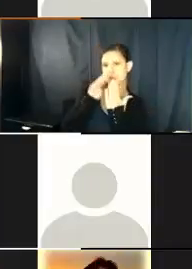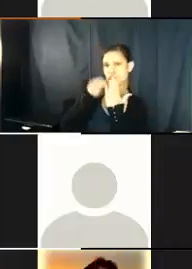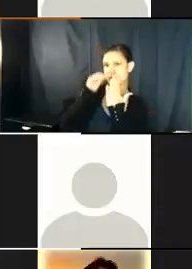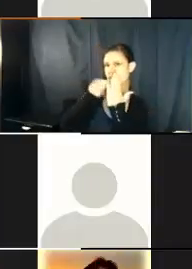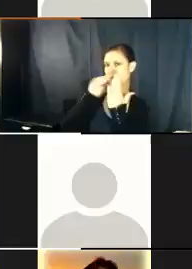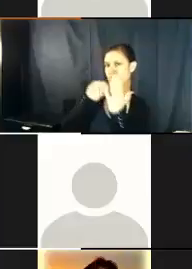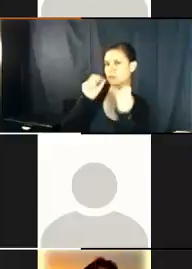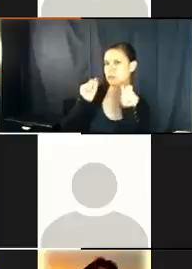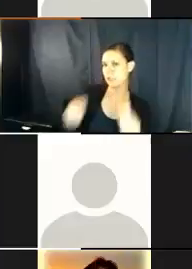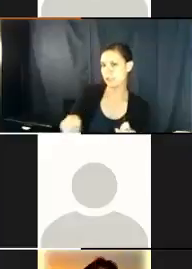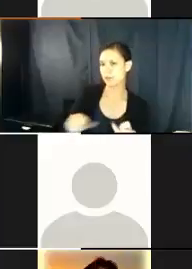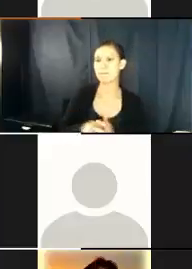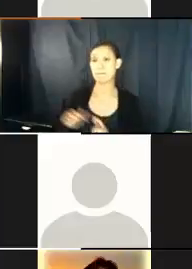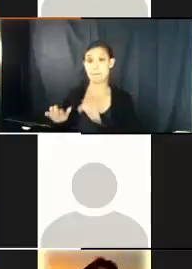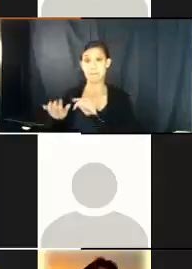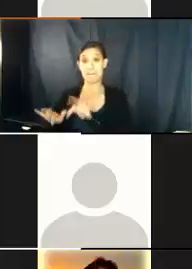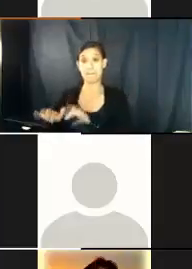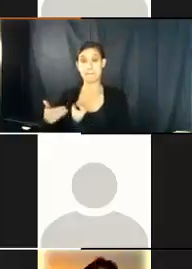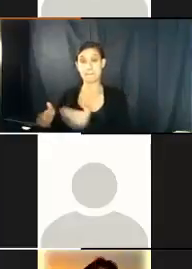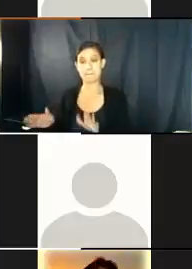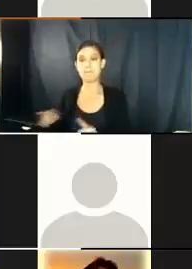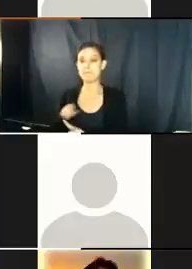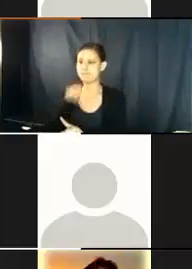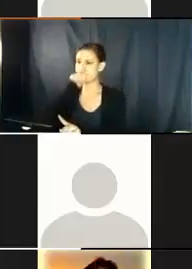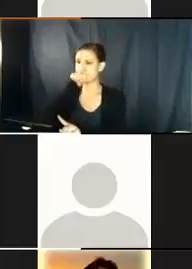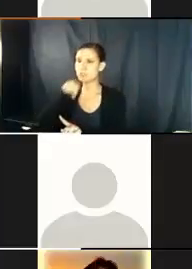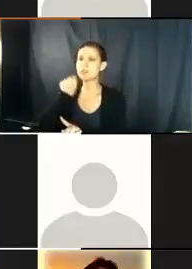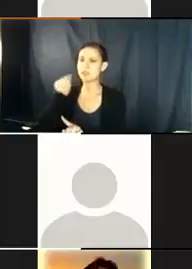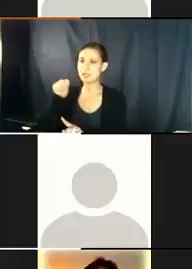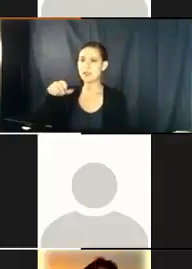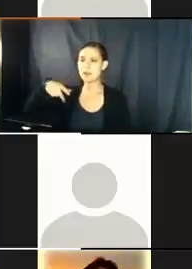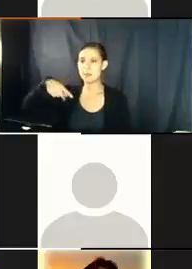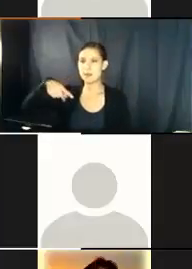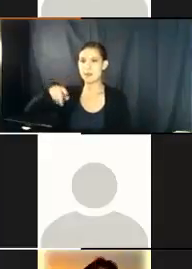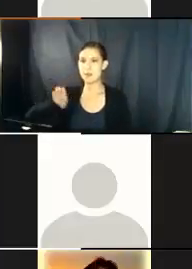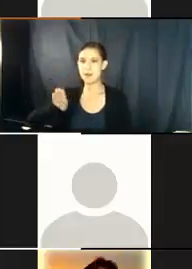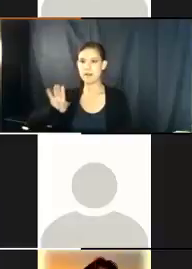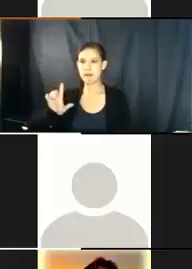So yes I love the comment that PBL creates voice and choice and final products.